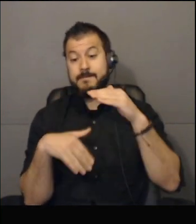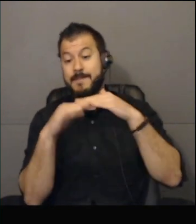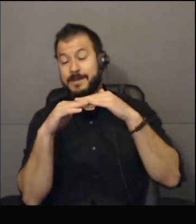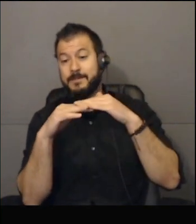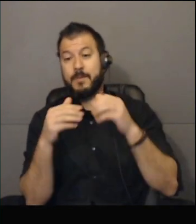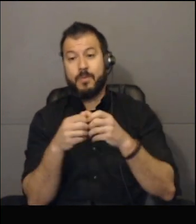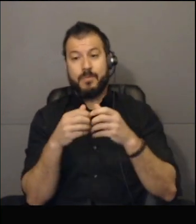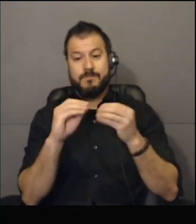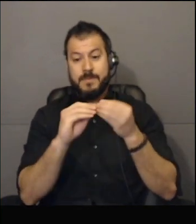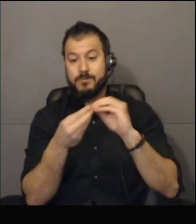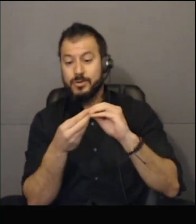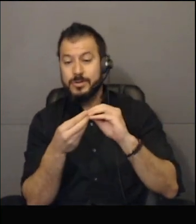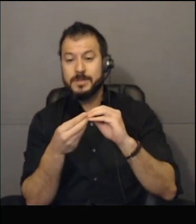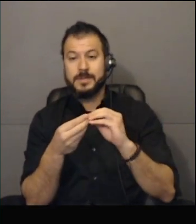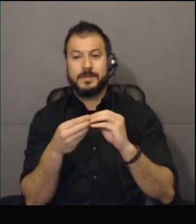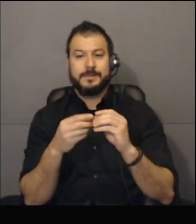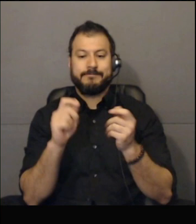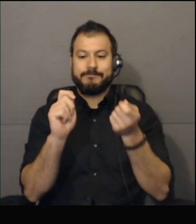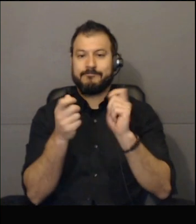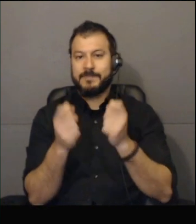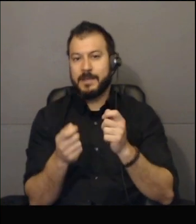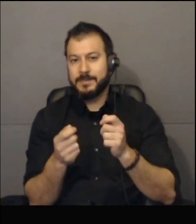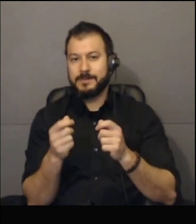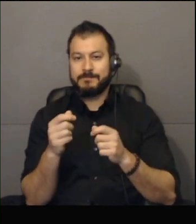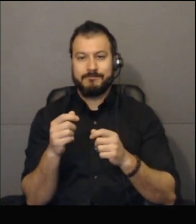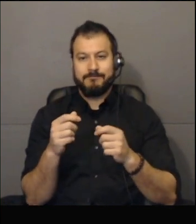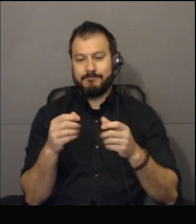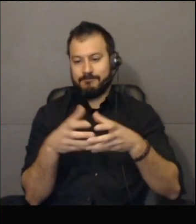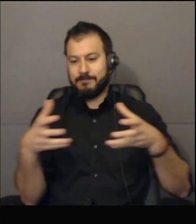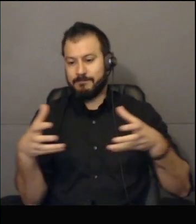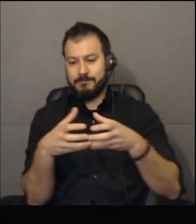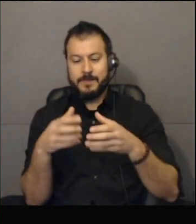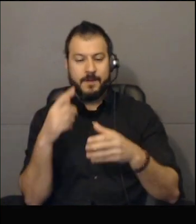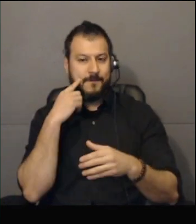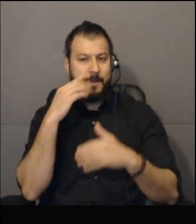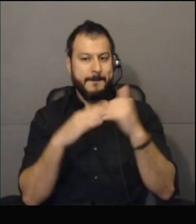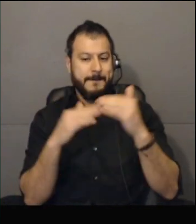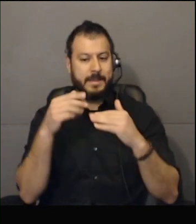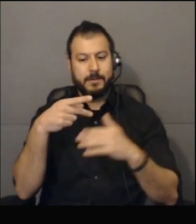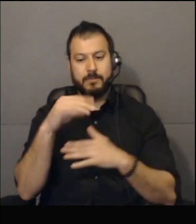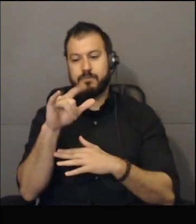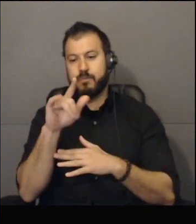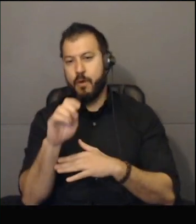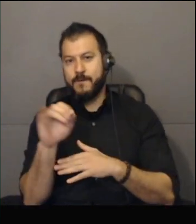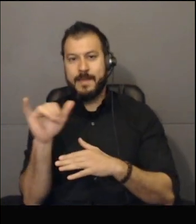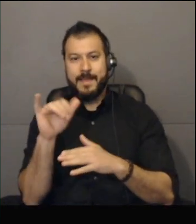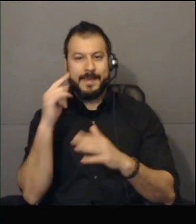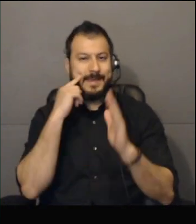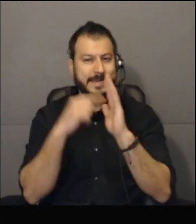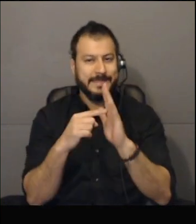Customizing scale configurations for server build profiles such as instance